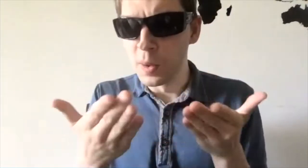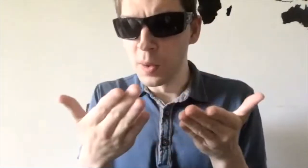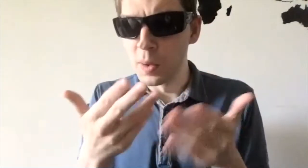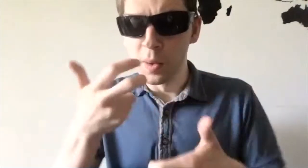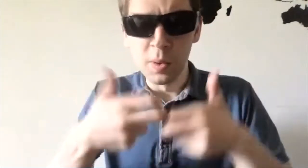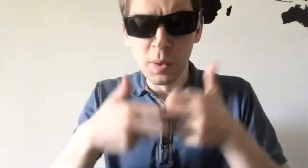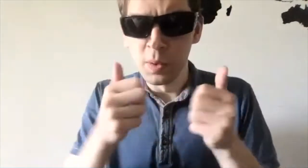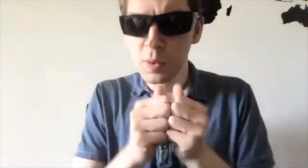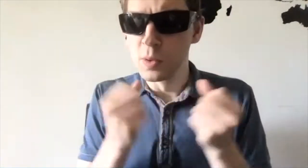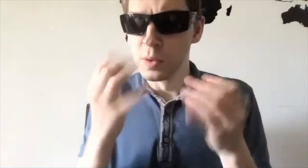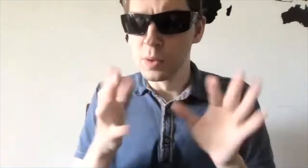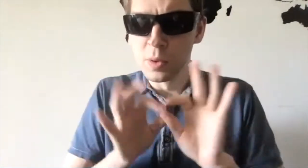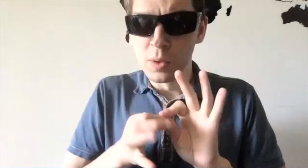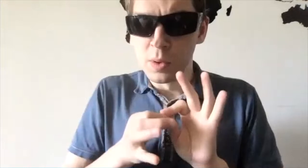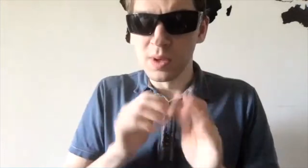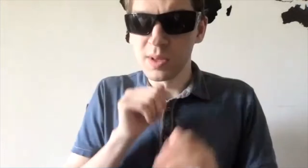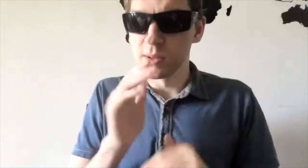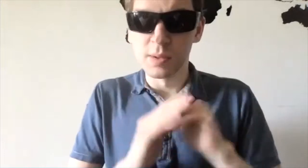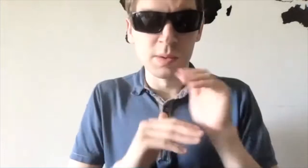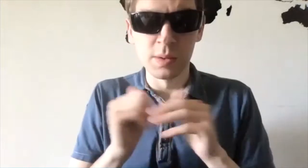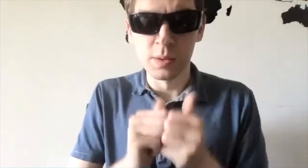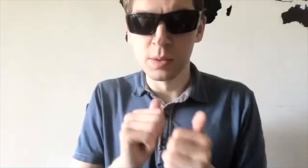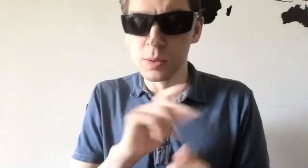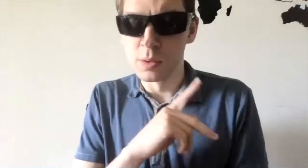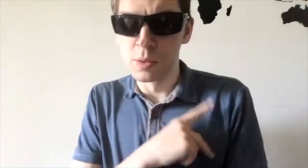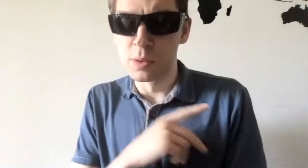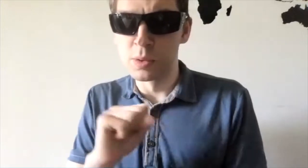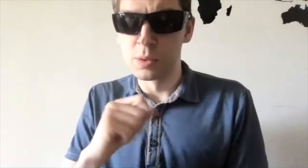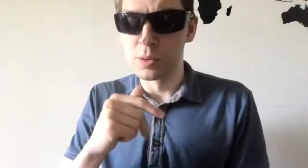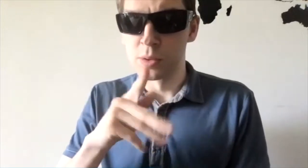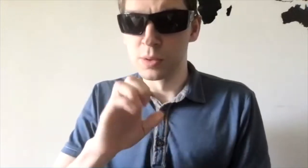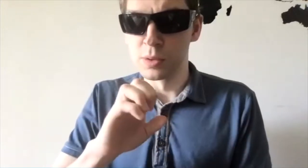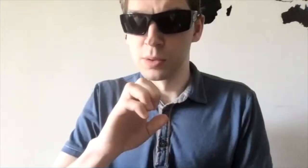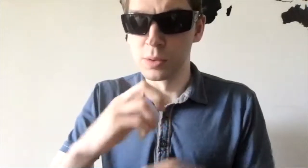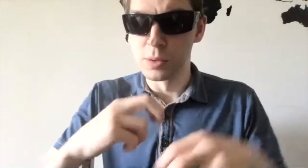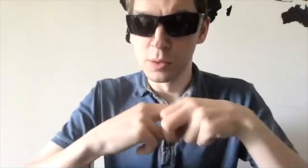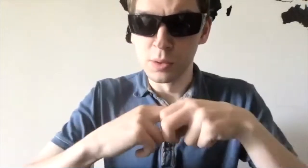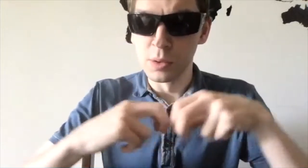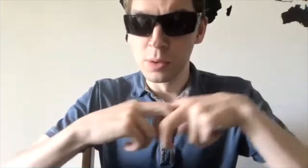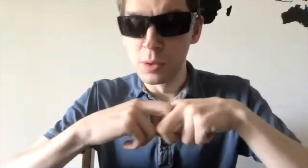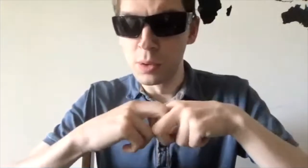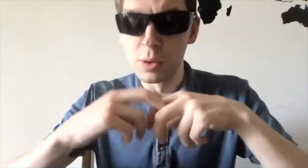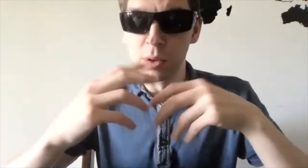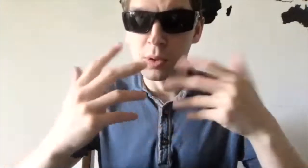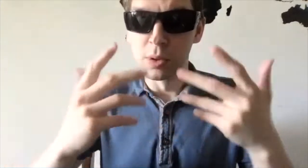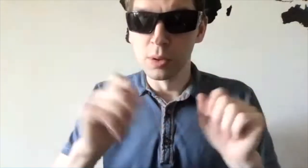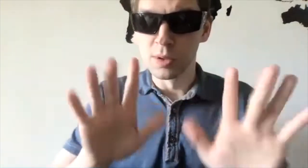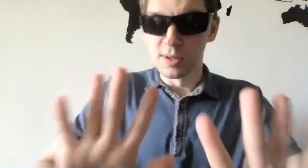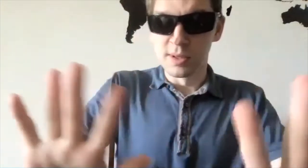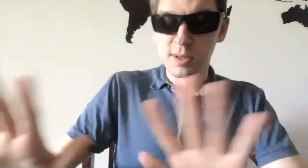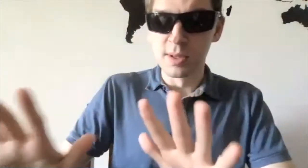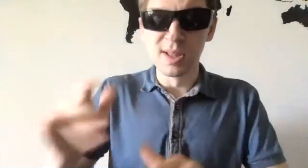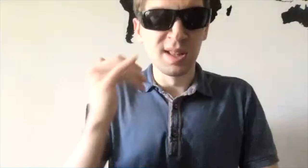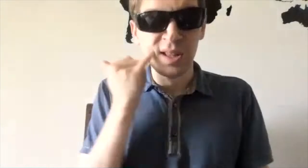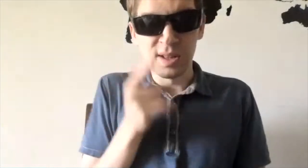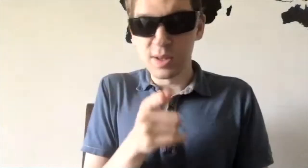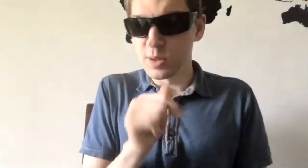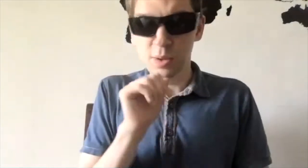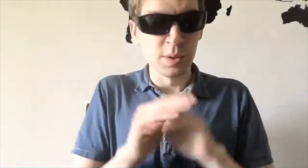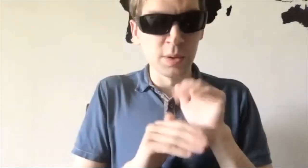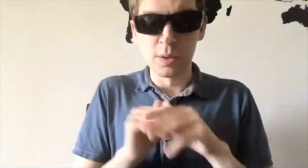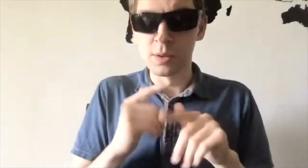(Jason) Yes, one problem that happens sometimes it's about personal space. Interpreters